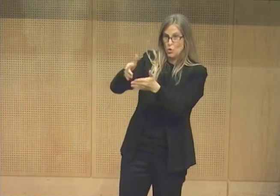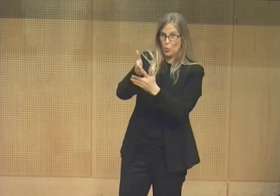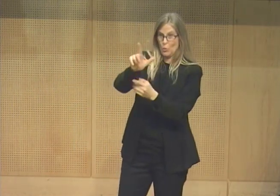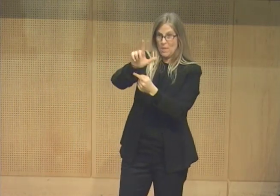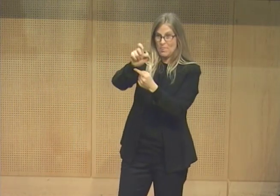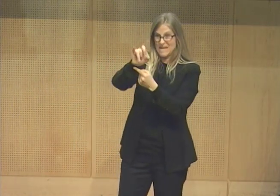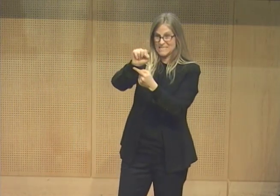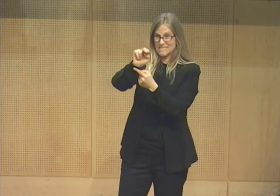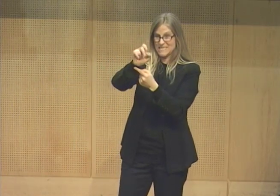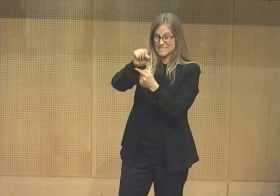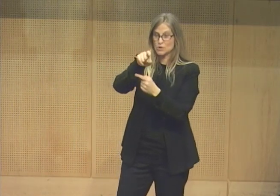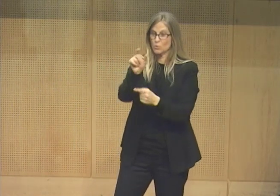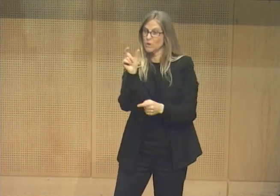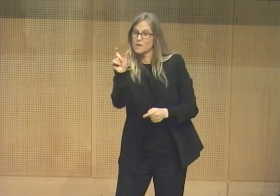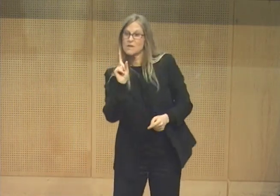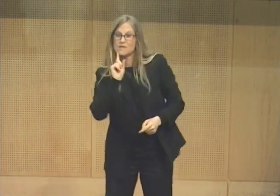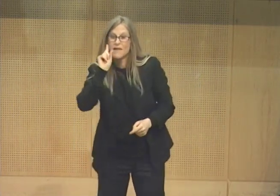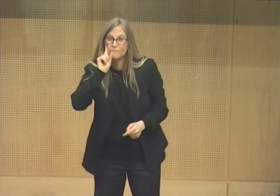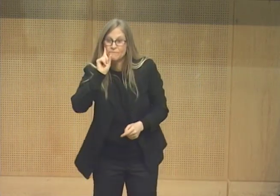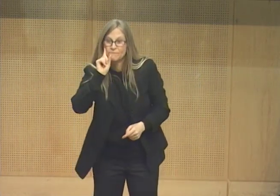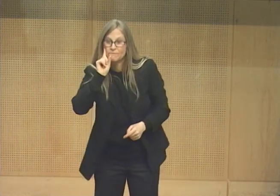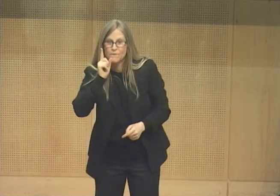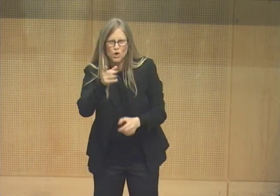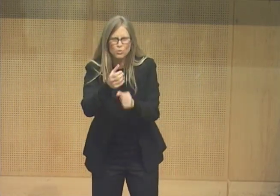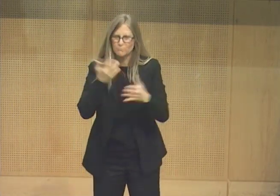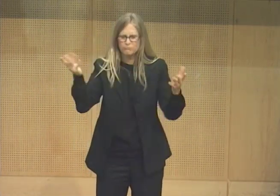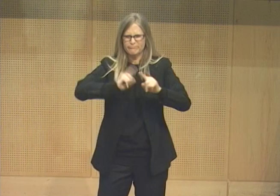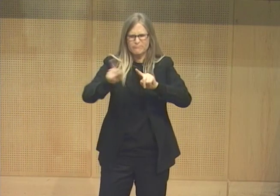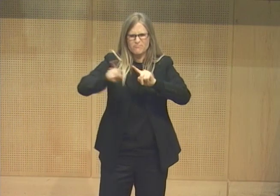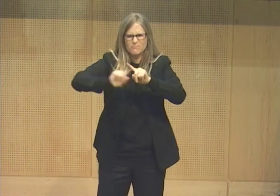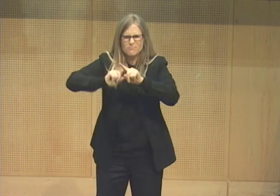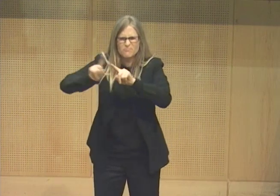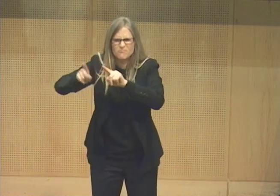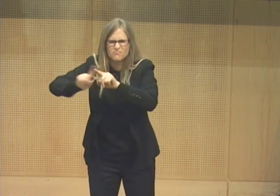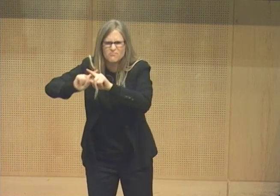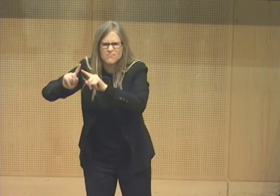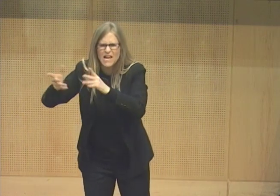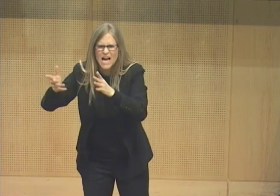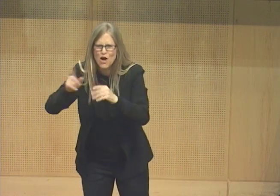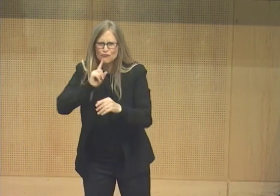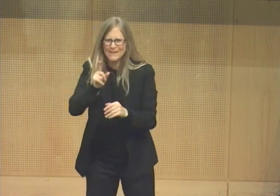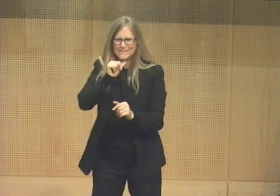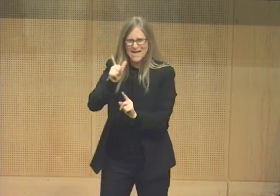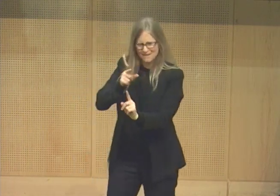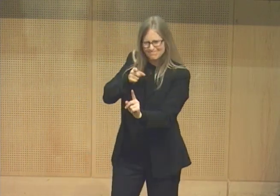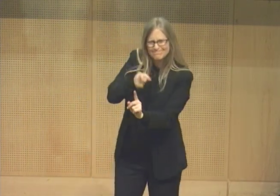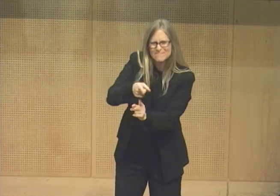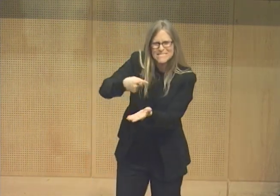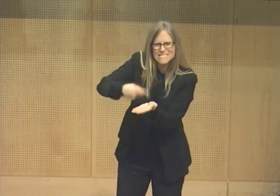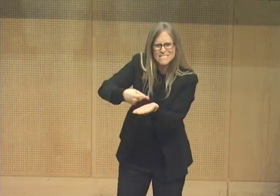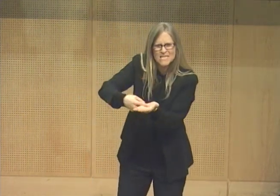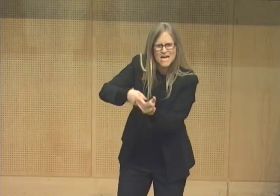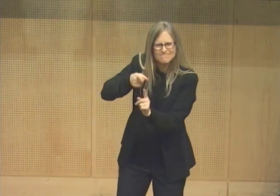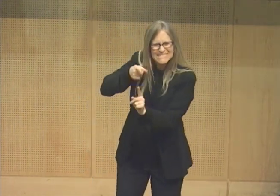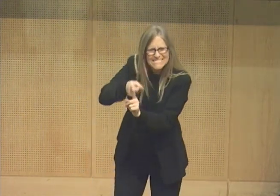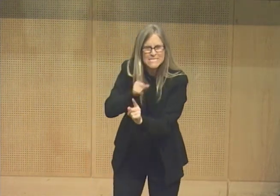If you inputted "deaf" into LexisNexis, the articles that you would get don't really talk about Deaf people themselves